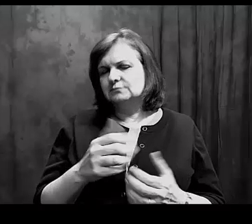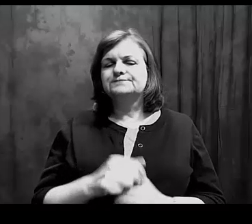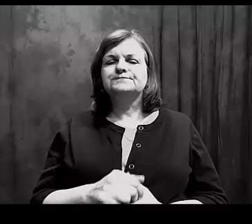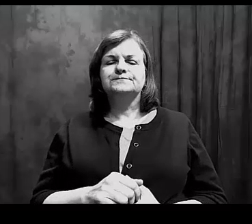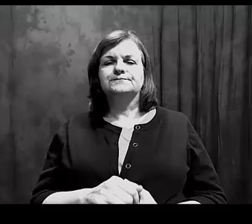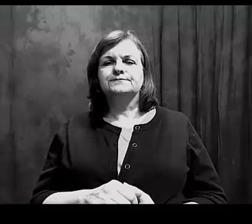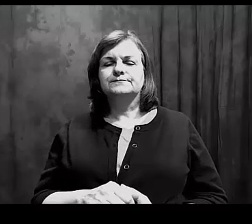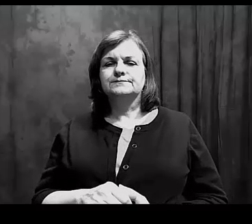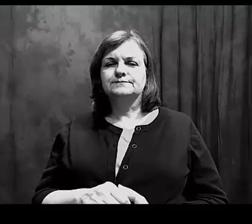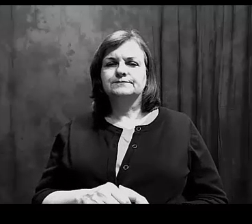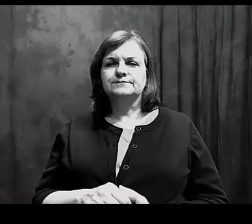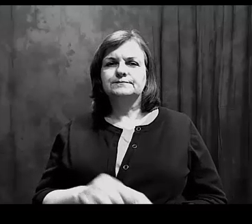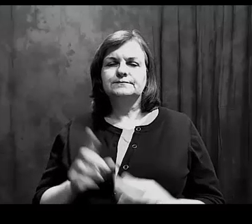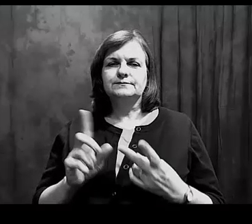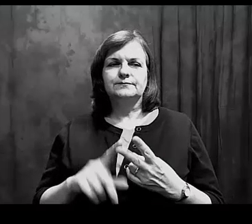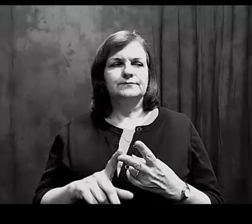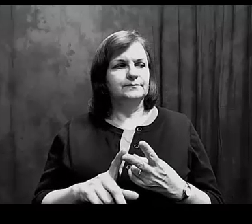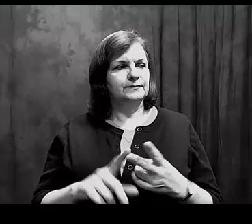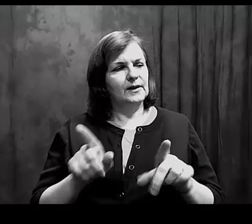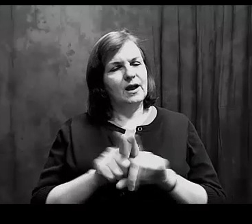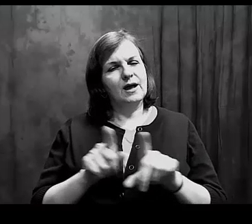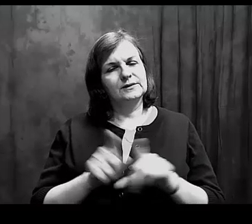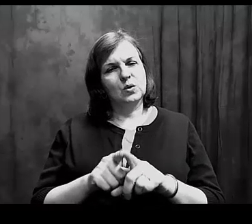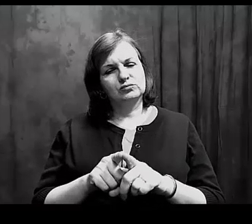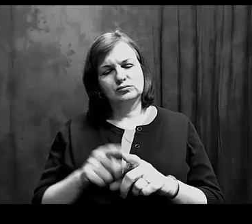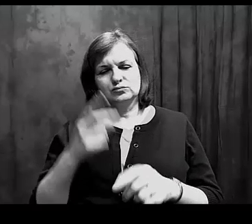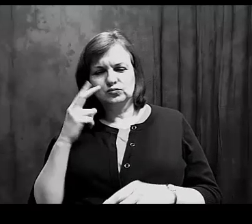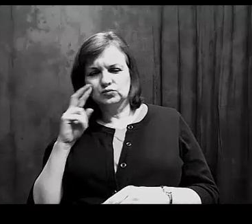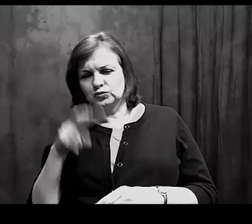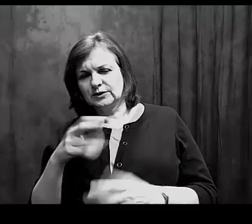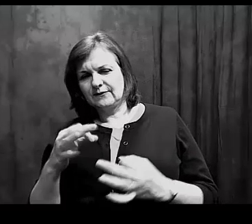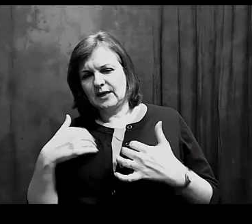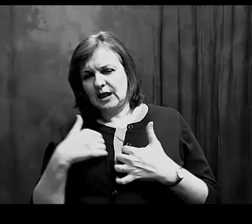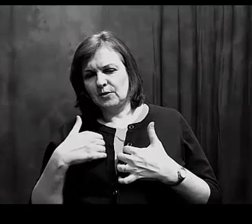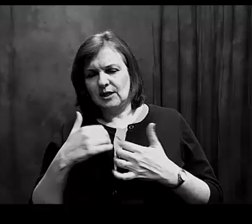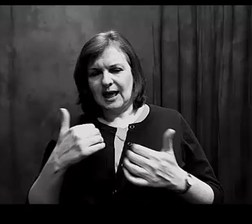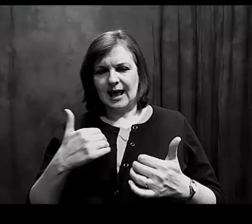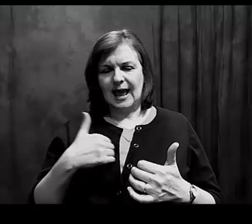so when we look at a body plan in an animal we have to think about